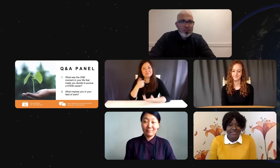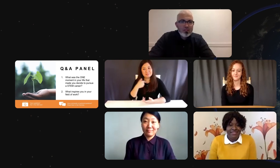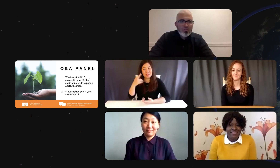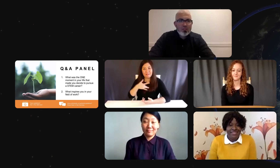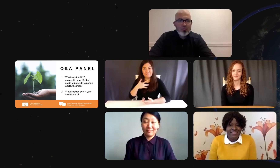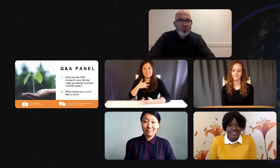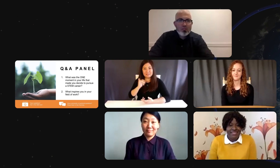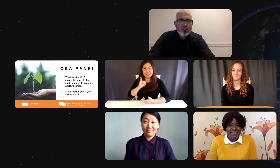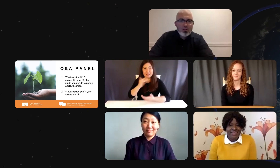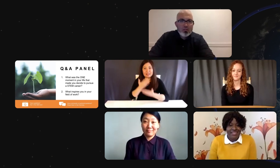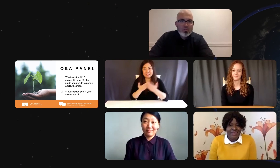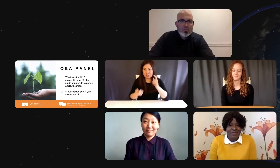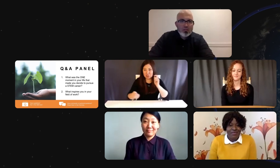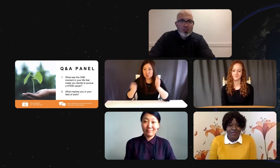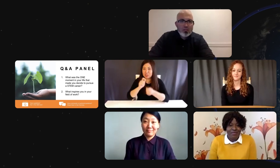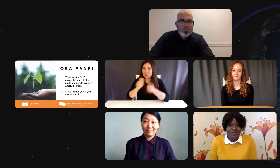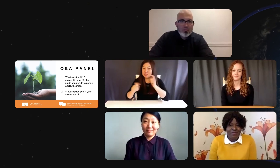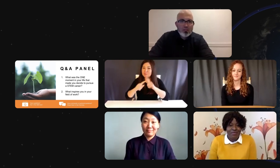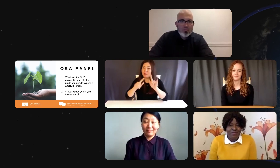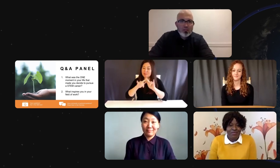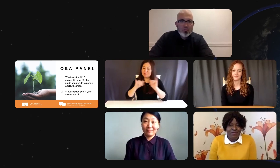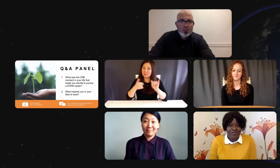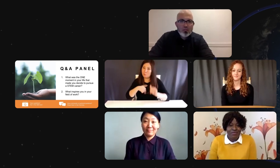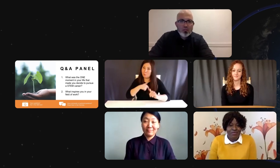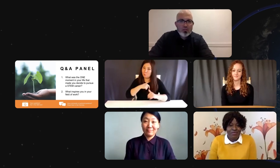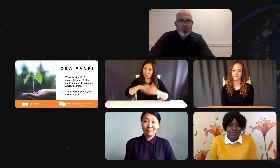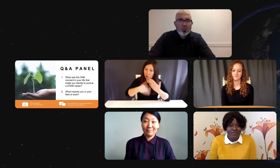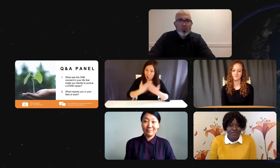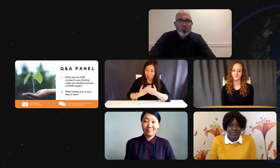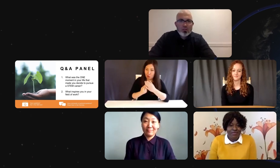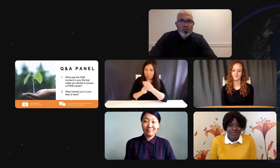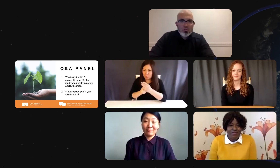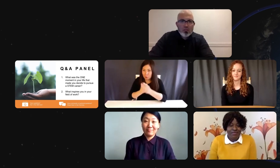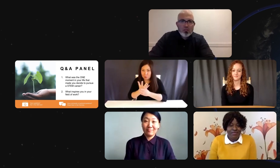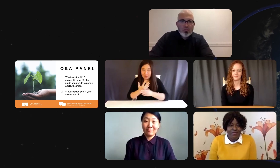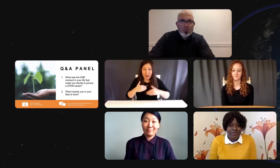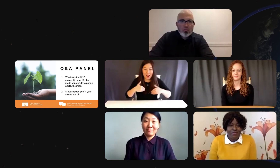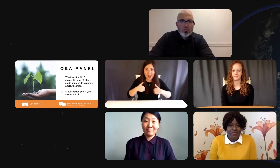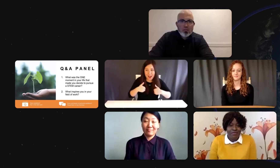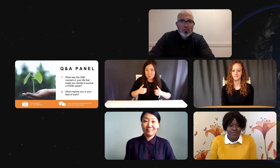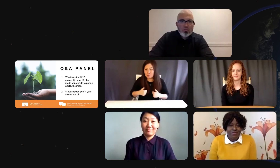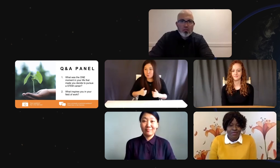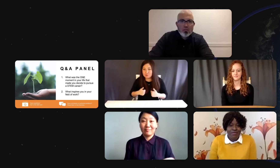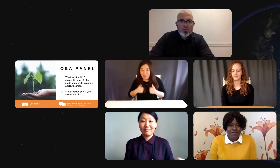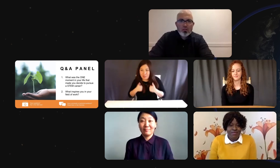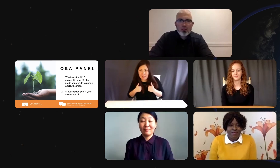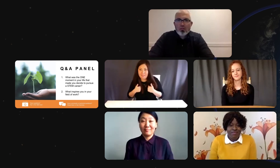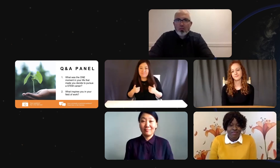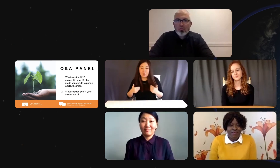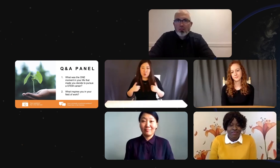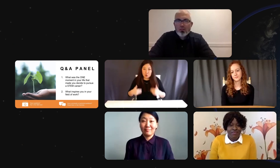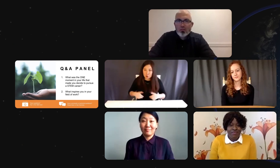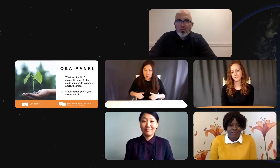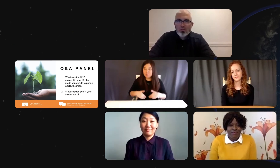I feel like things constantly change. I feel we're all, always, growing.